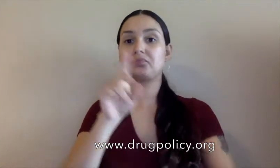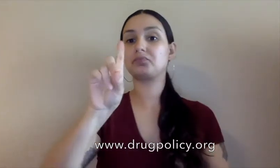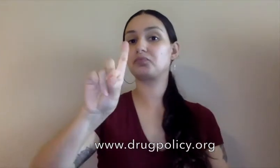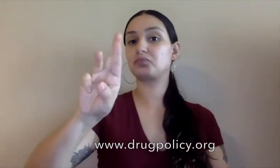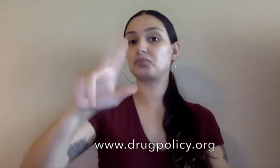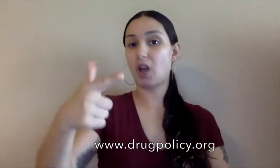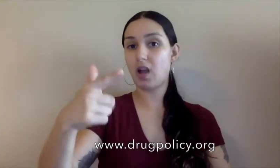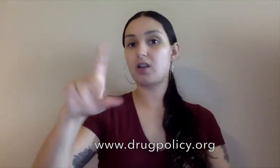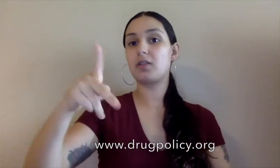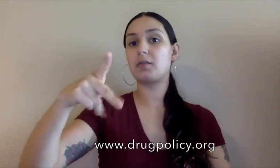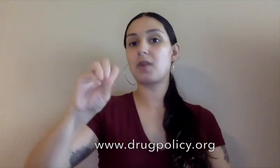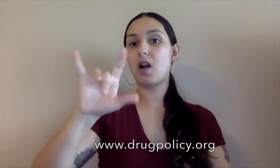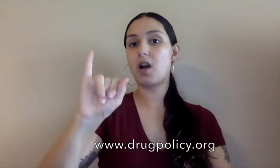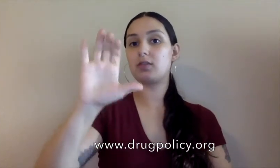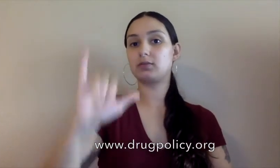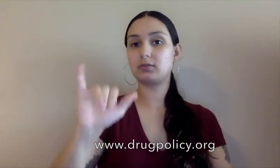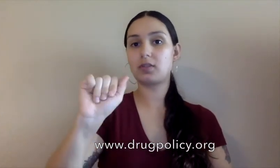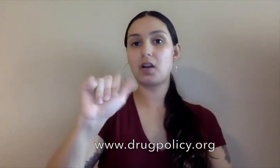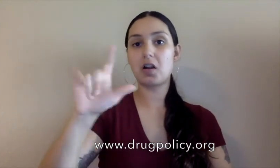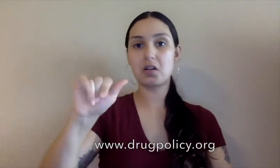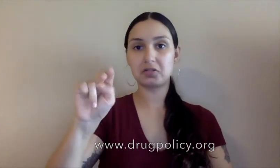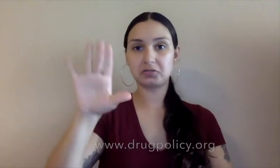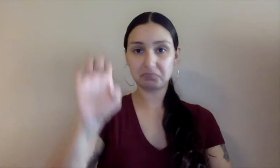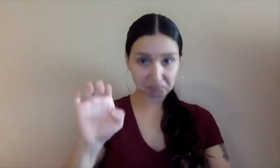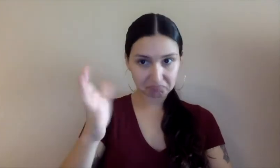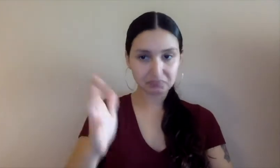Drug Policy Alliance,